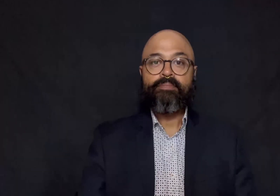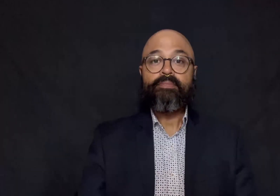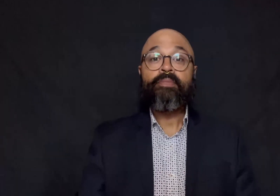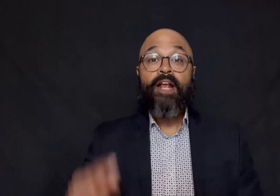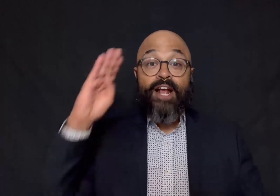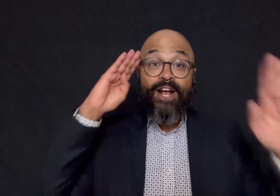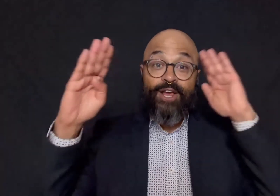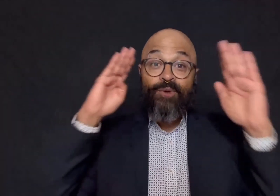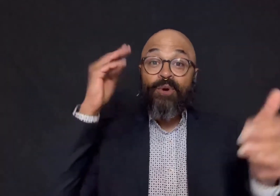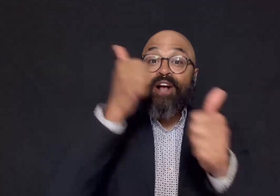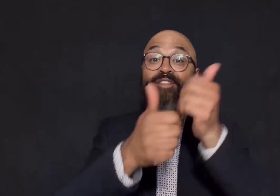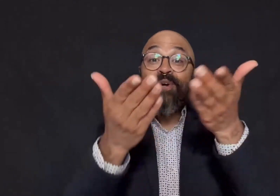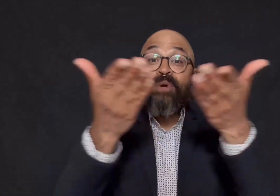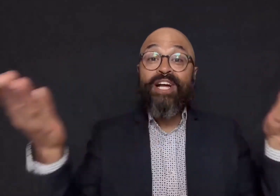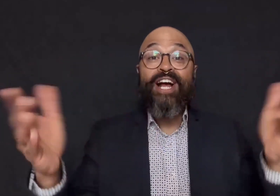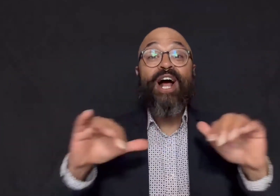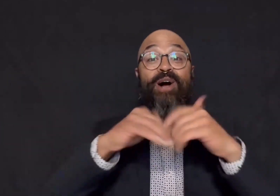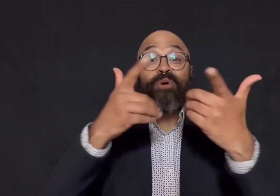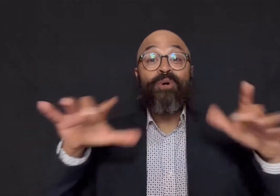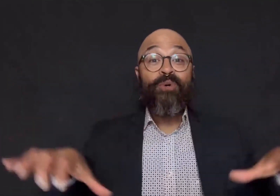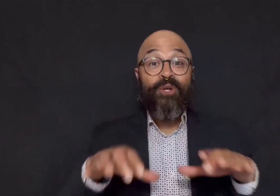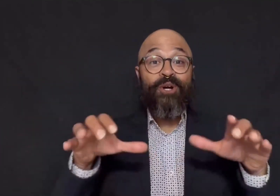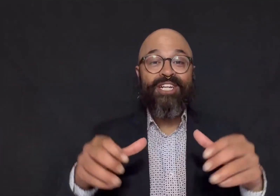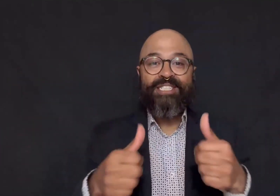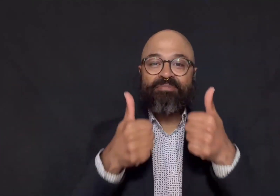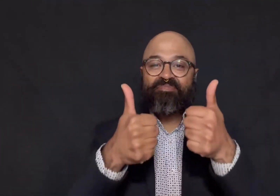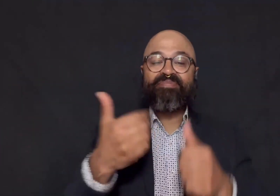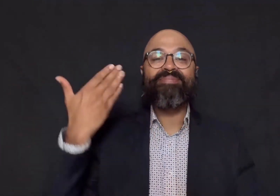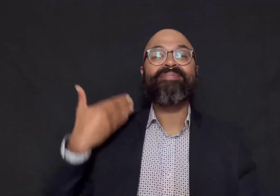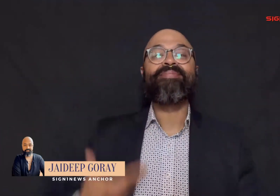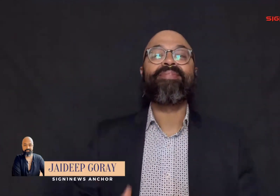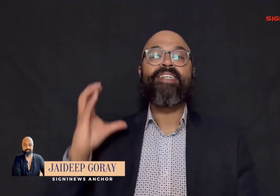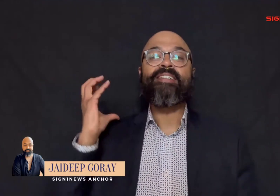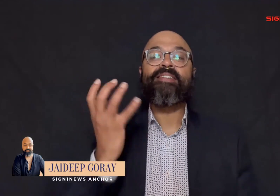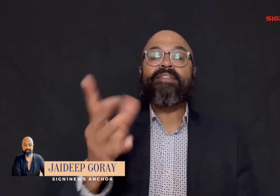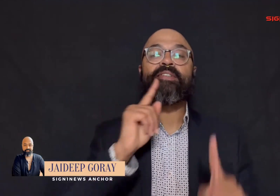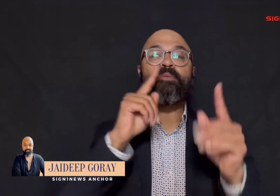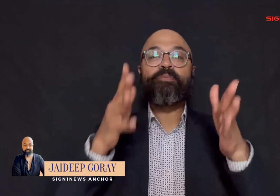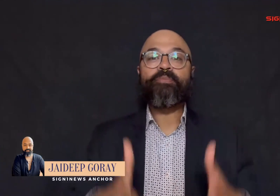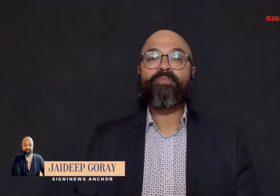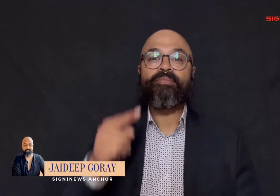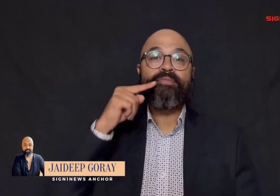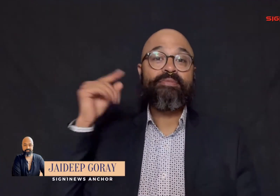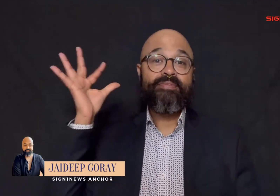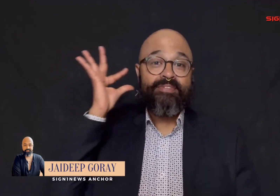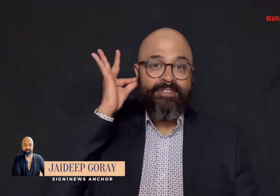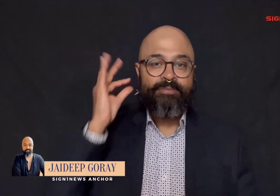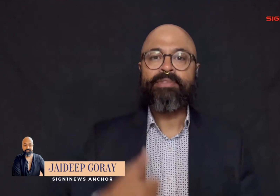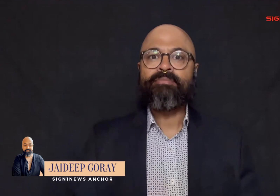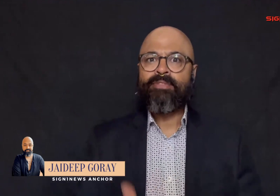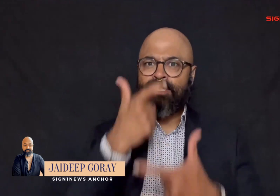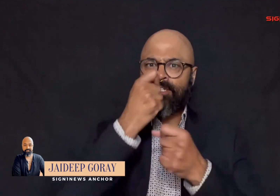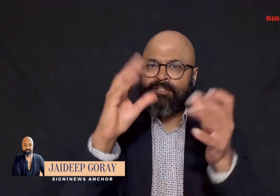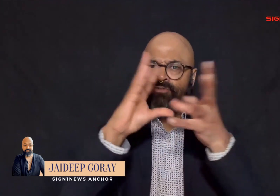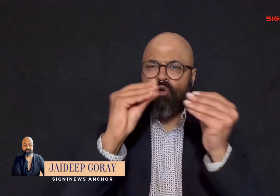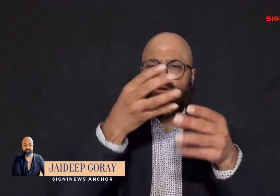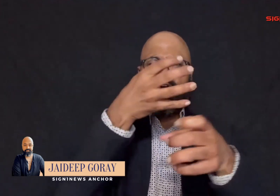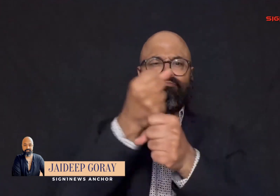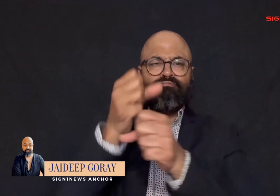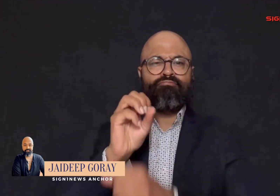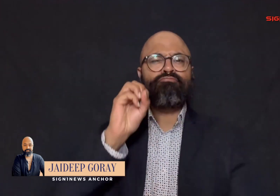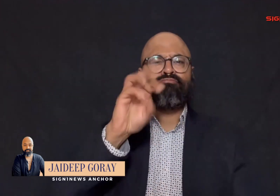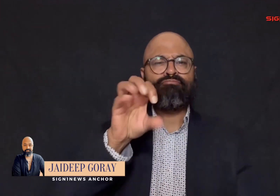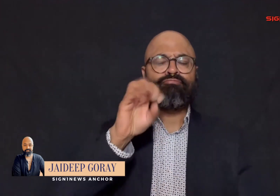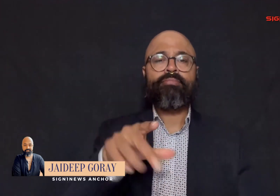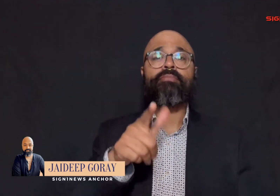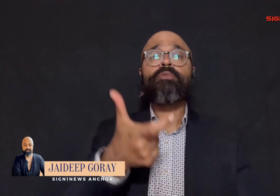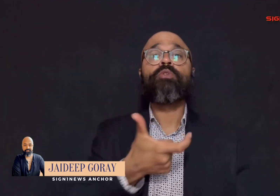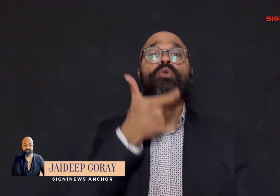Hello everyone how are you here's a quick look at the top trending stories making headlines today